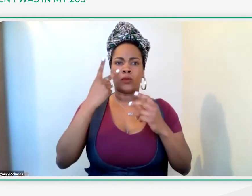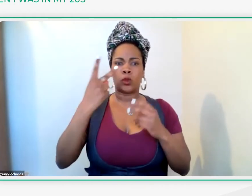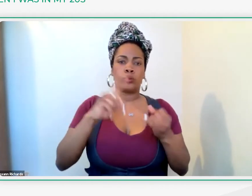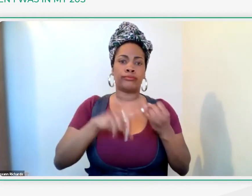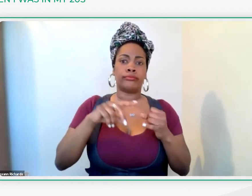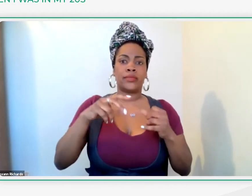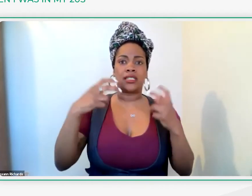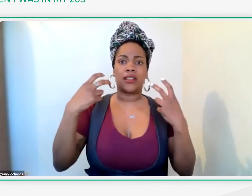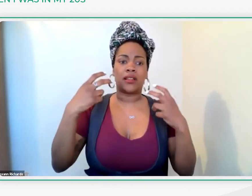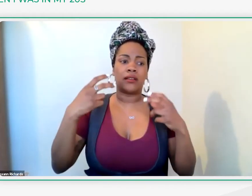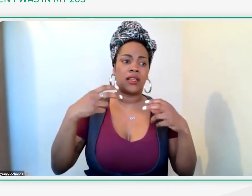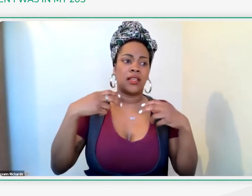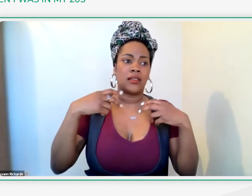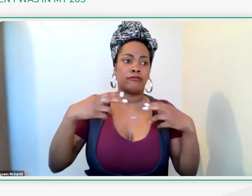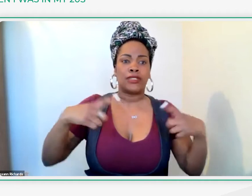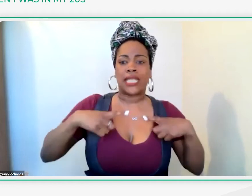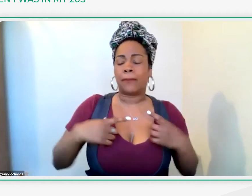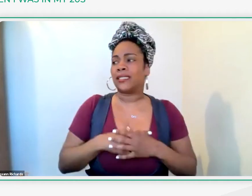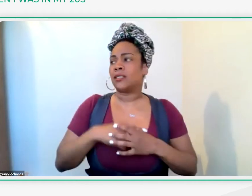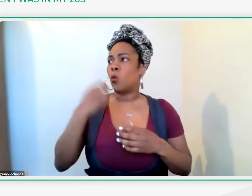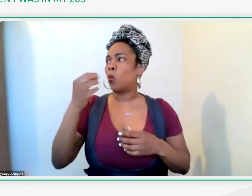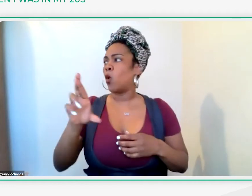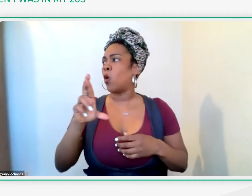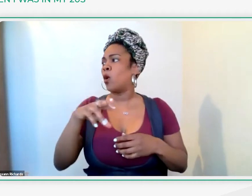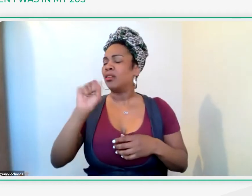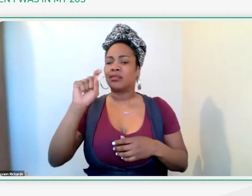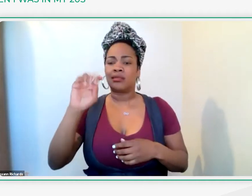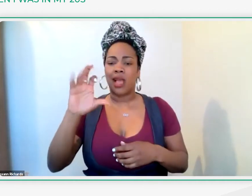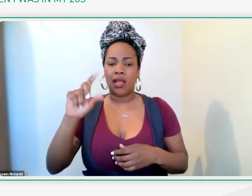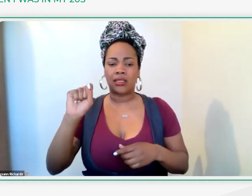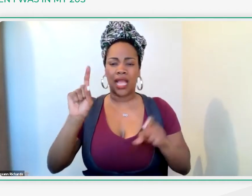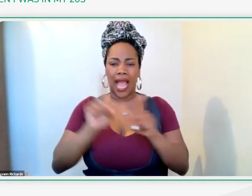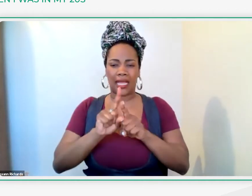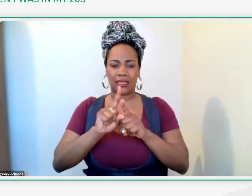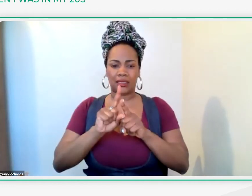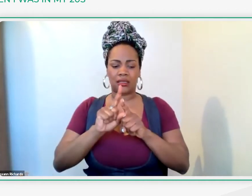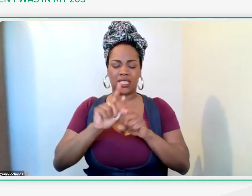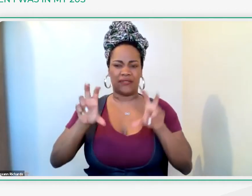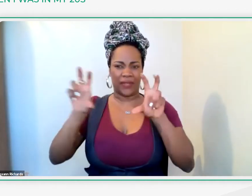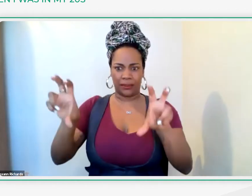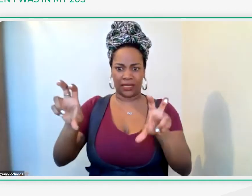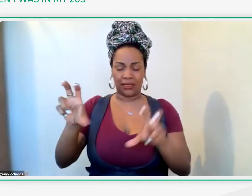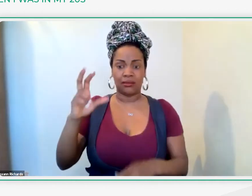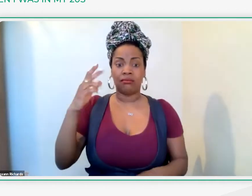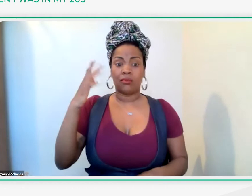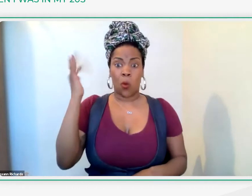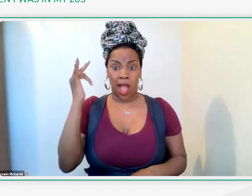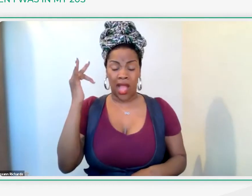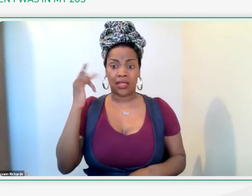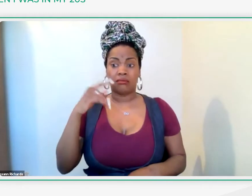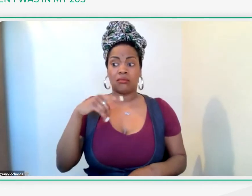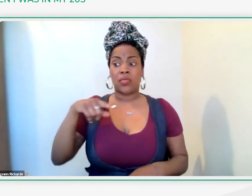And my family didn't really invest in retirement or stocks